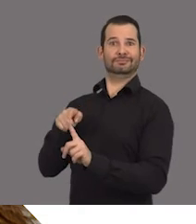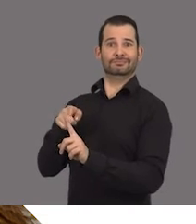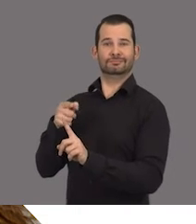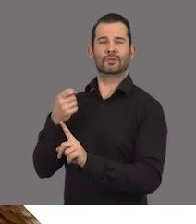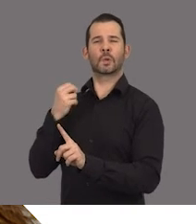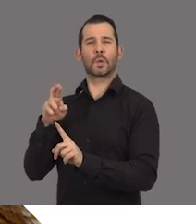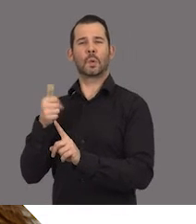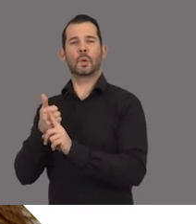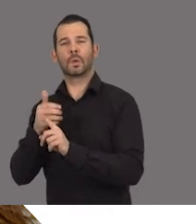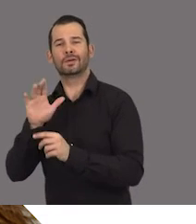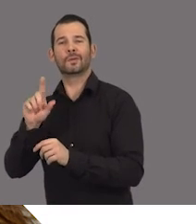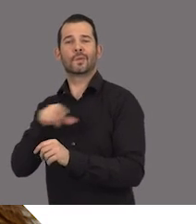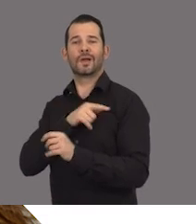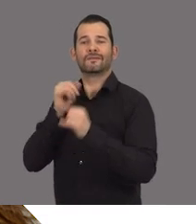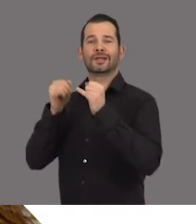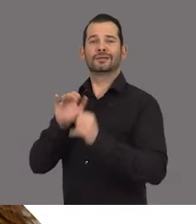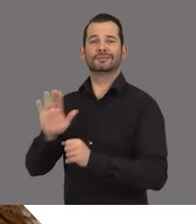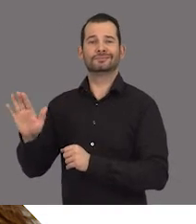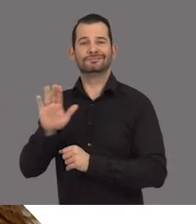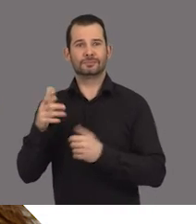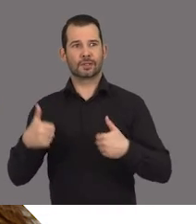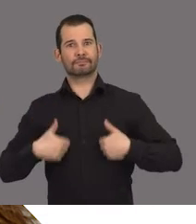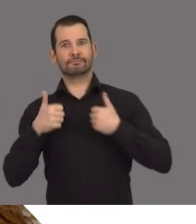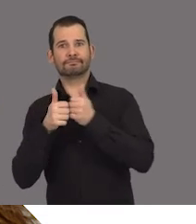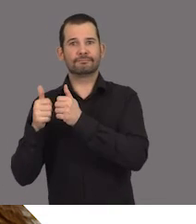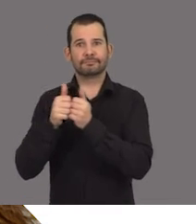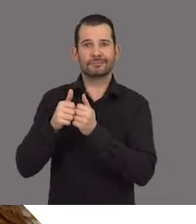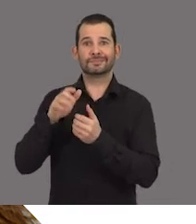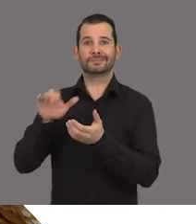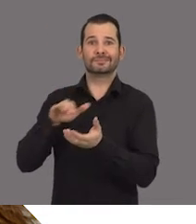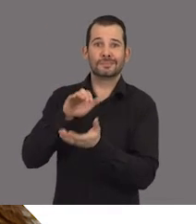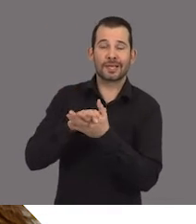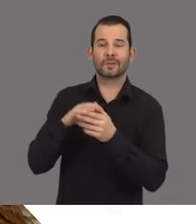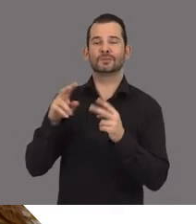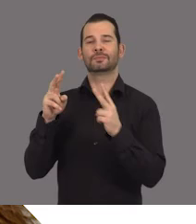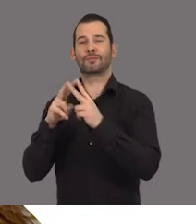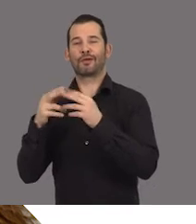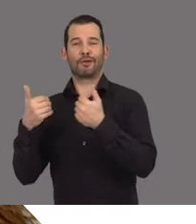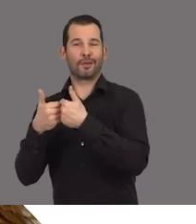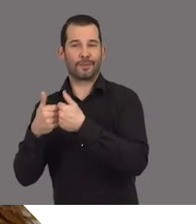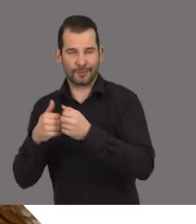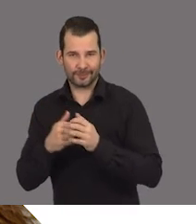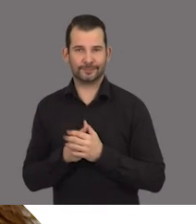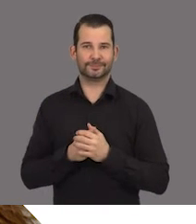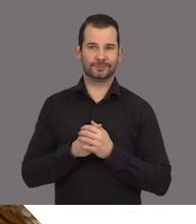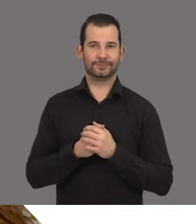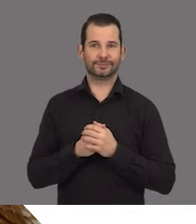spouse or common-law partner] at any time in the renovation period tax year